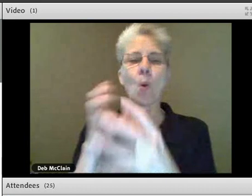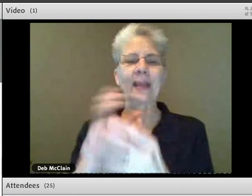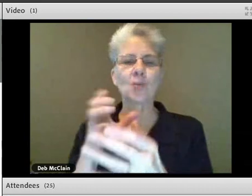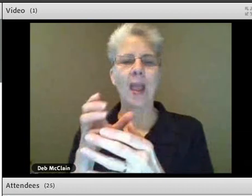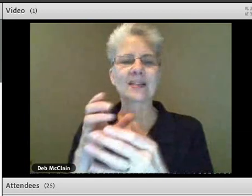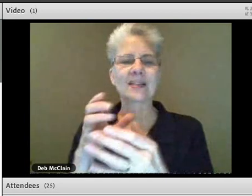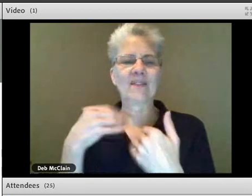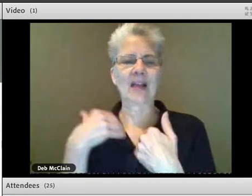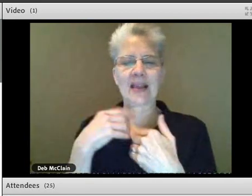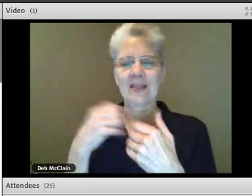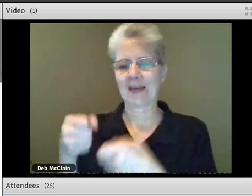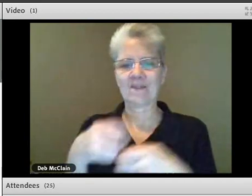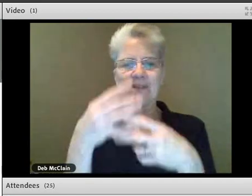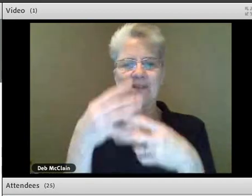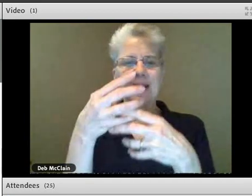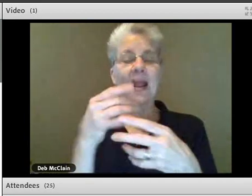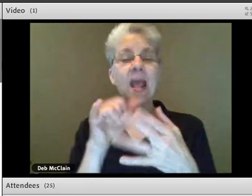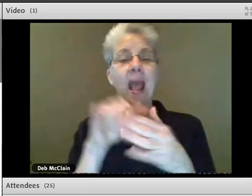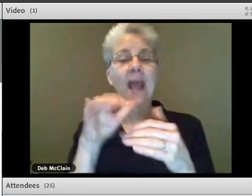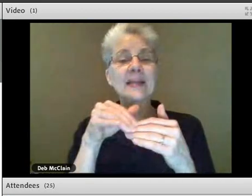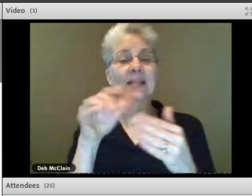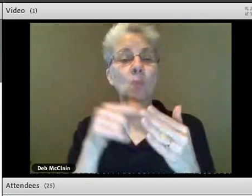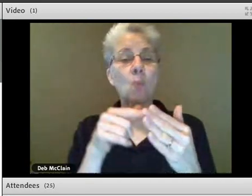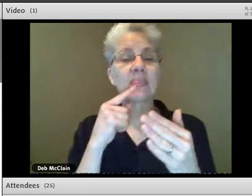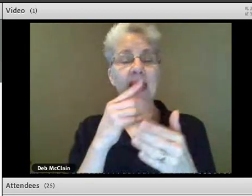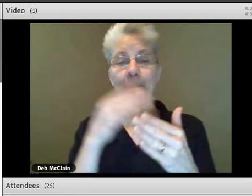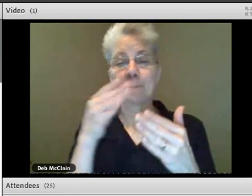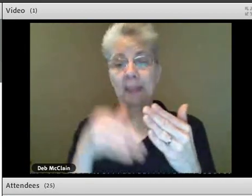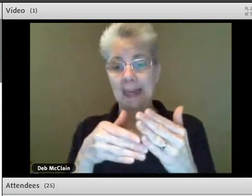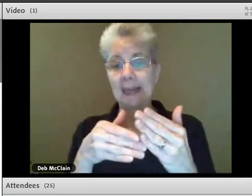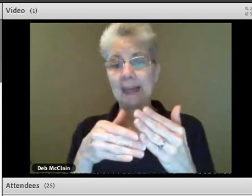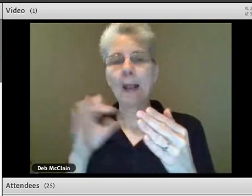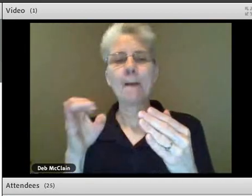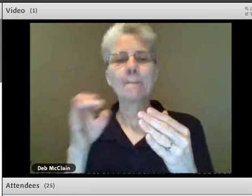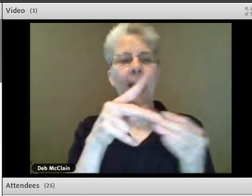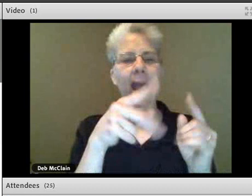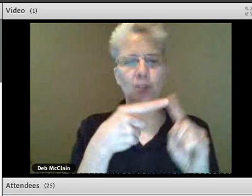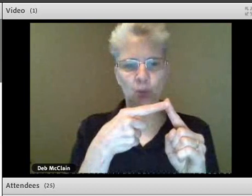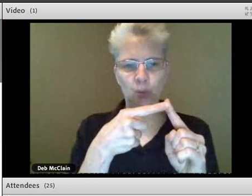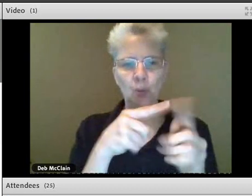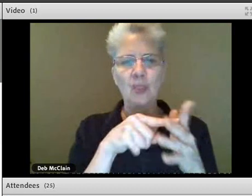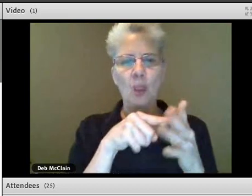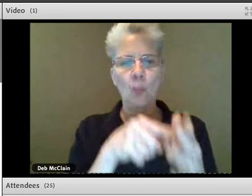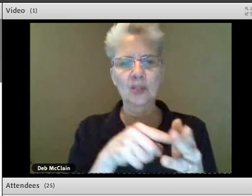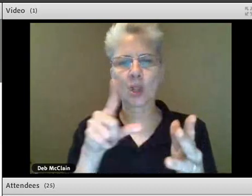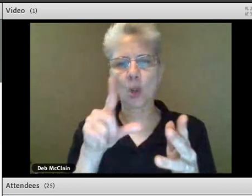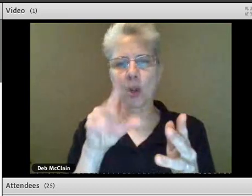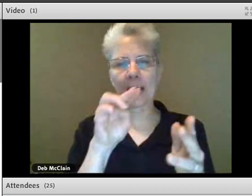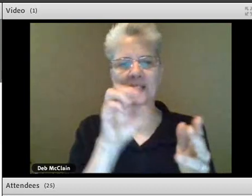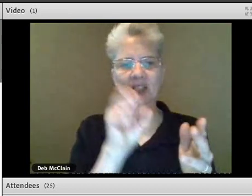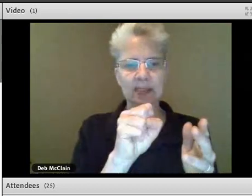They complete it, and once they complete it, it sends what they completed and how well they did back to the learning management system, and so it's a really great tool,